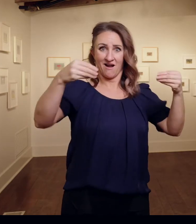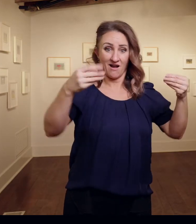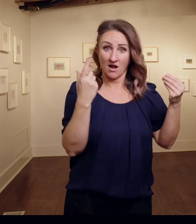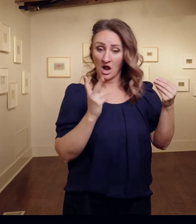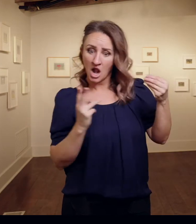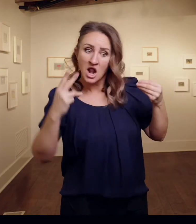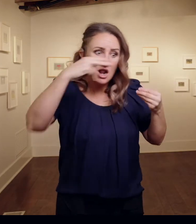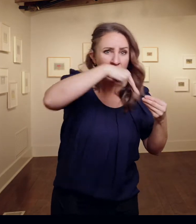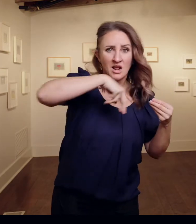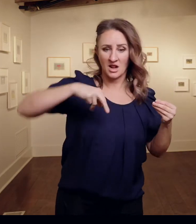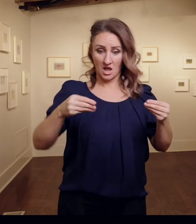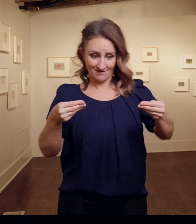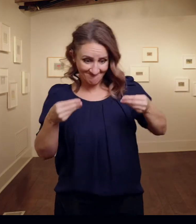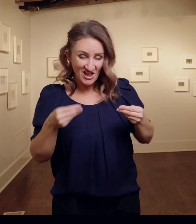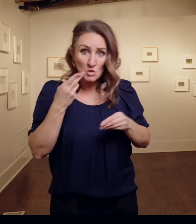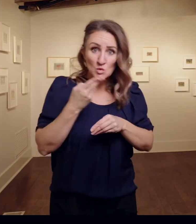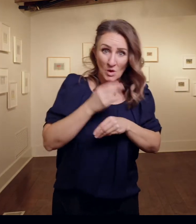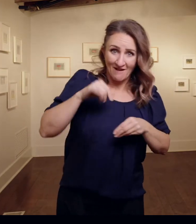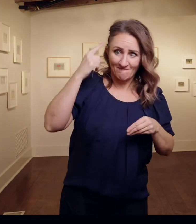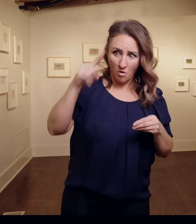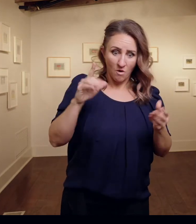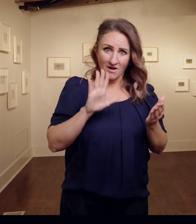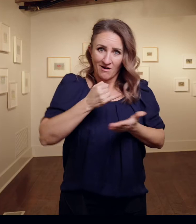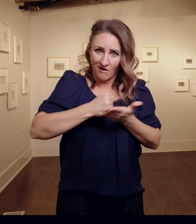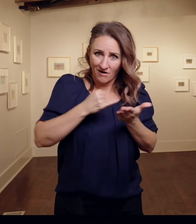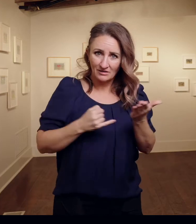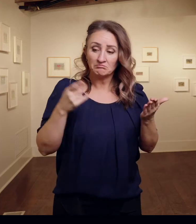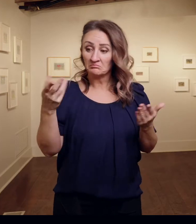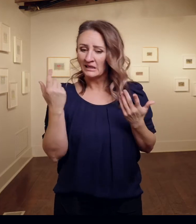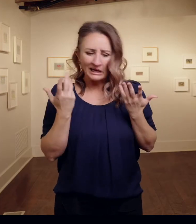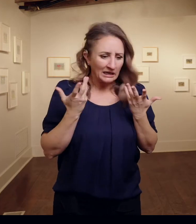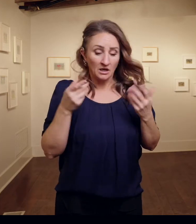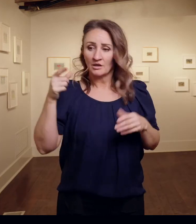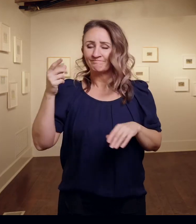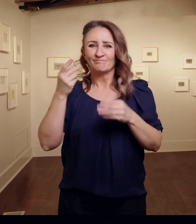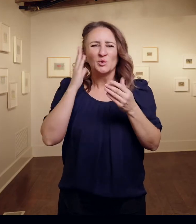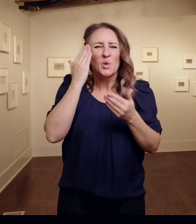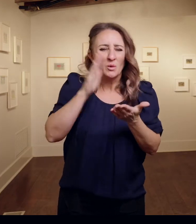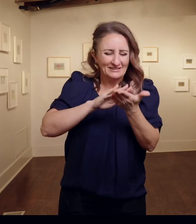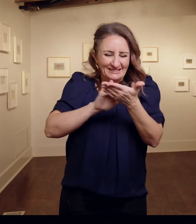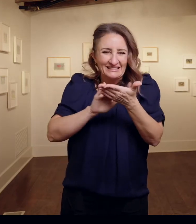with a stick or razor to create a textured and permeable surface.